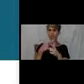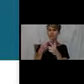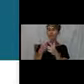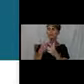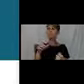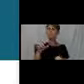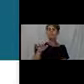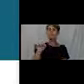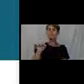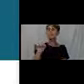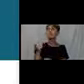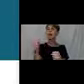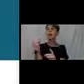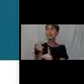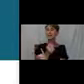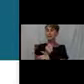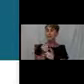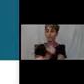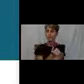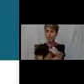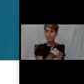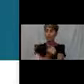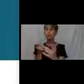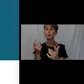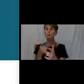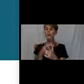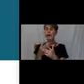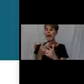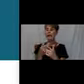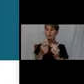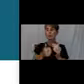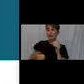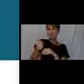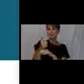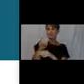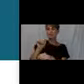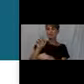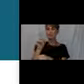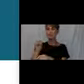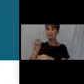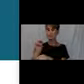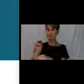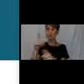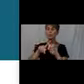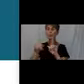and Mental Health Services Administration. But the contents of this presentation are the authors